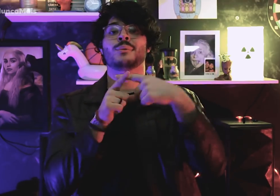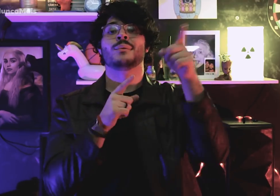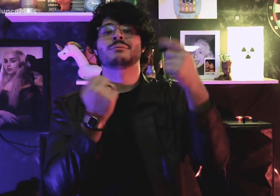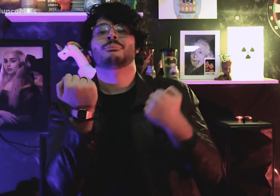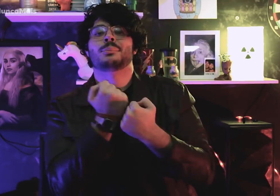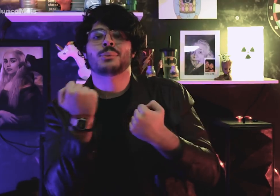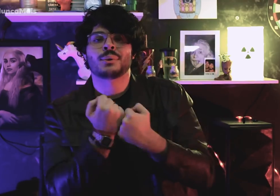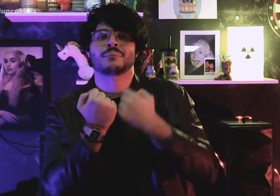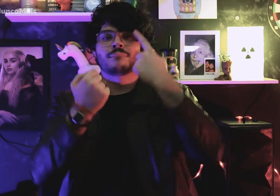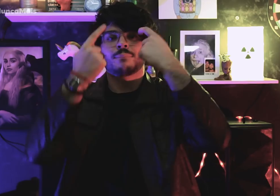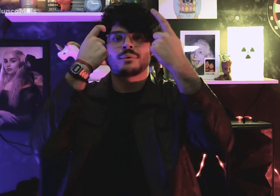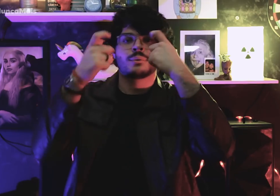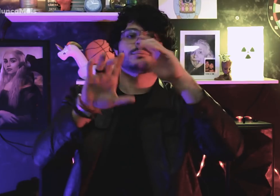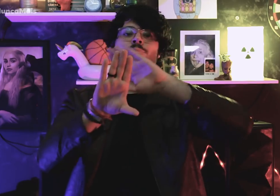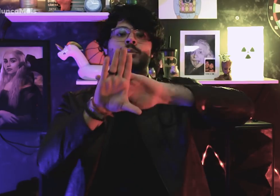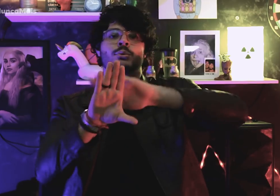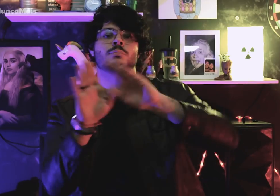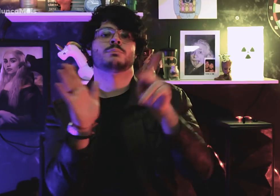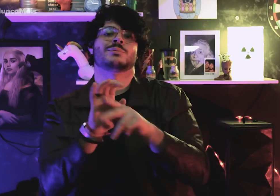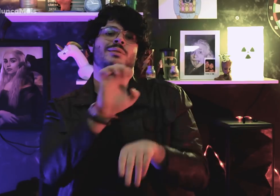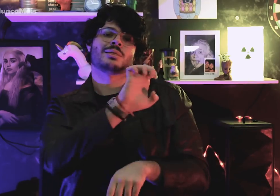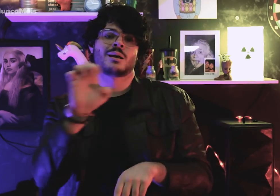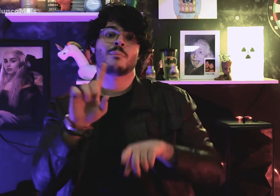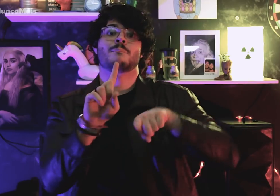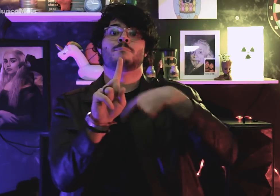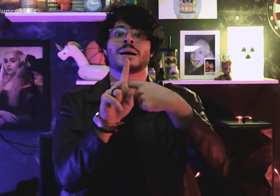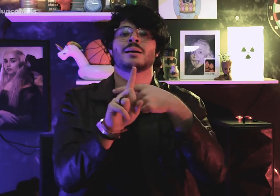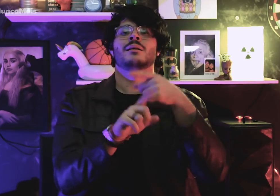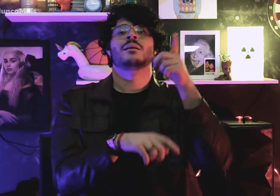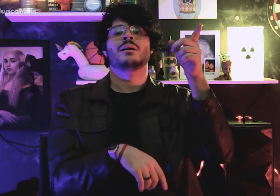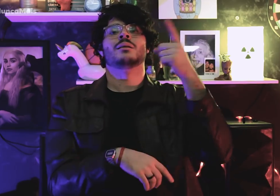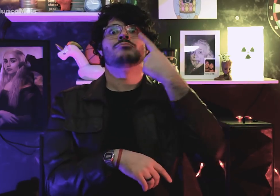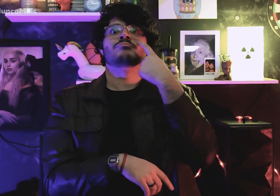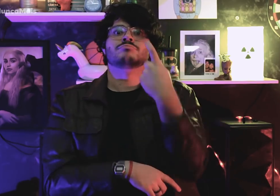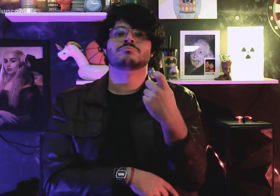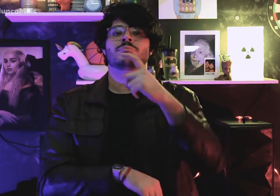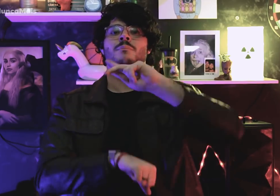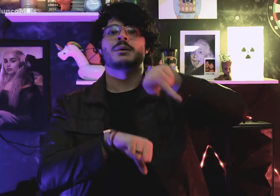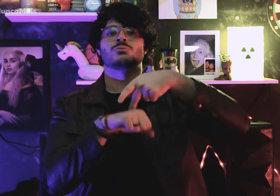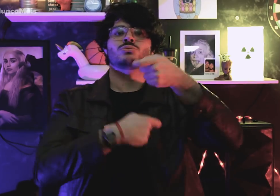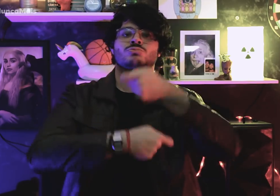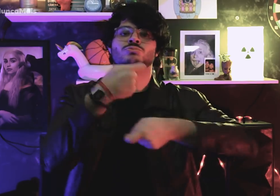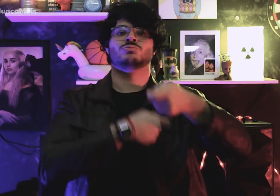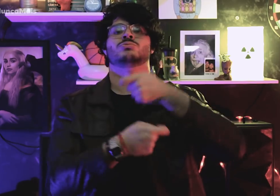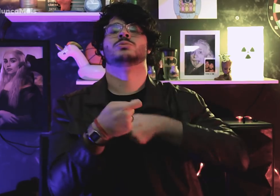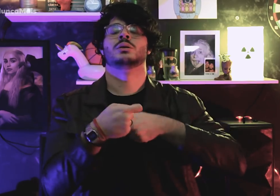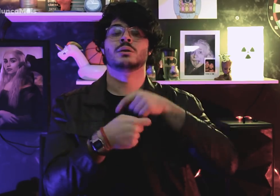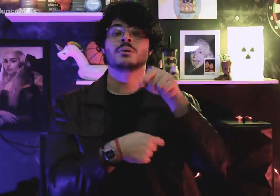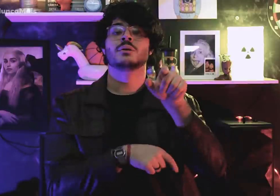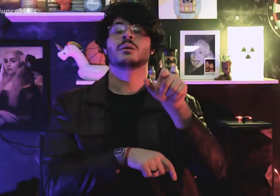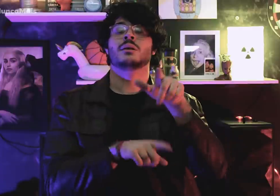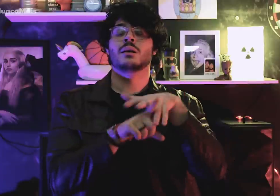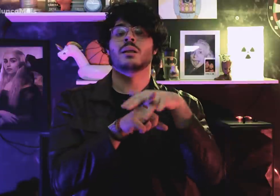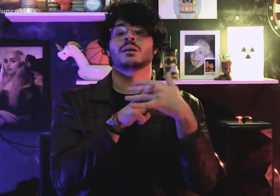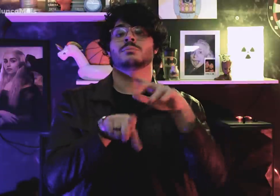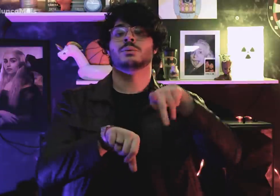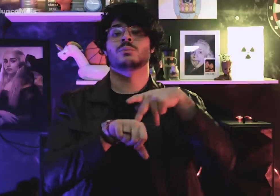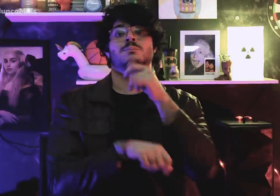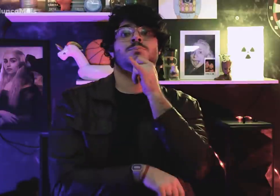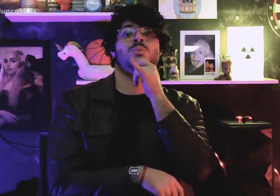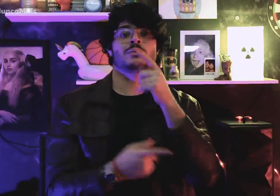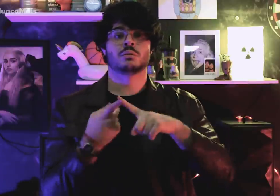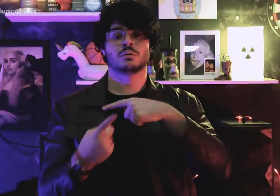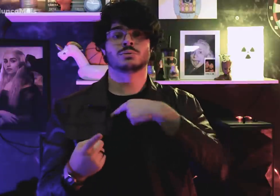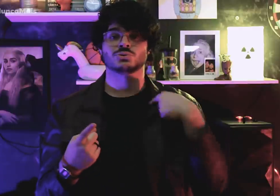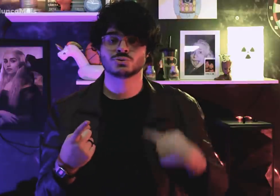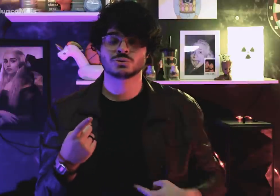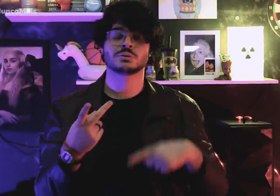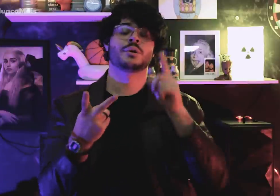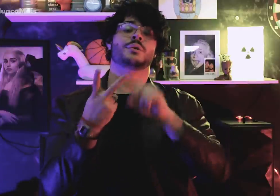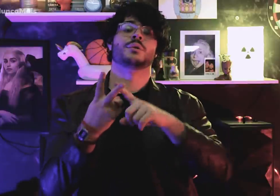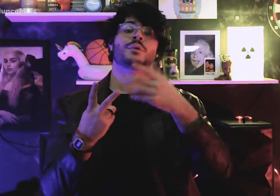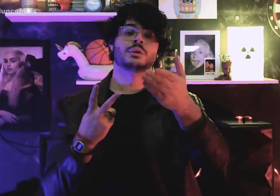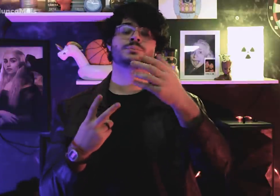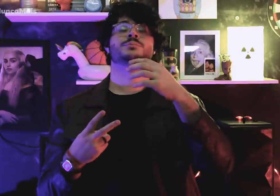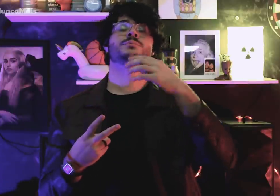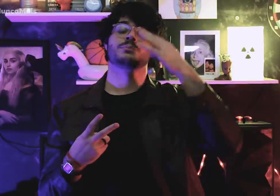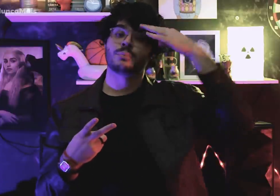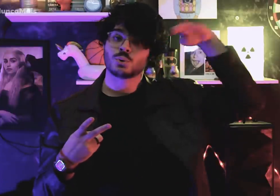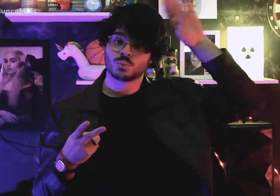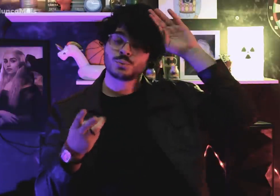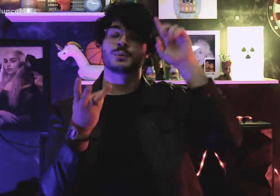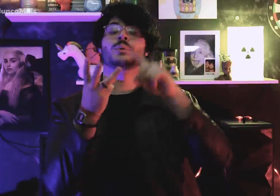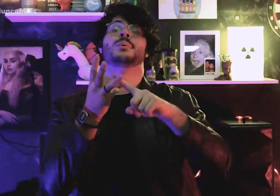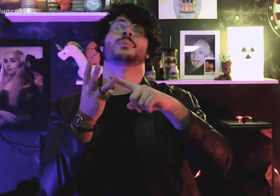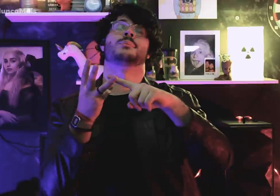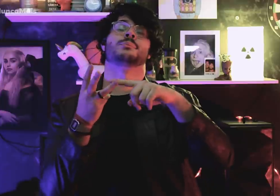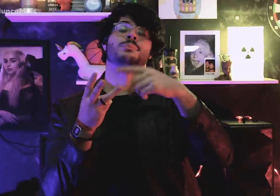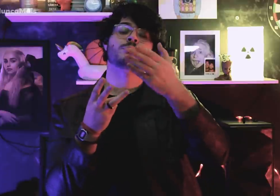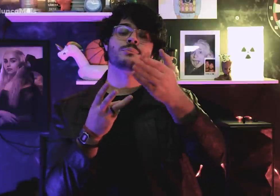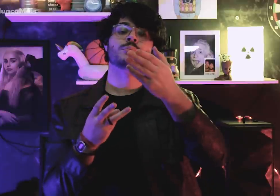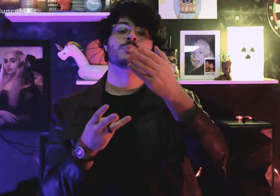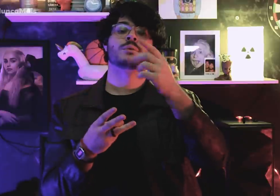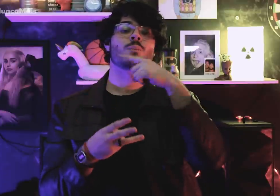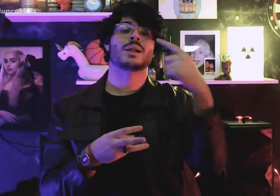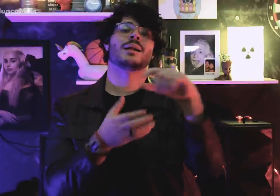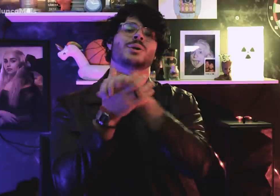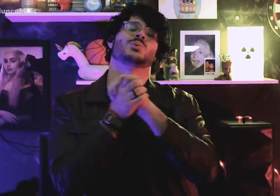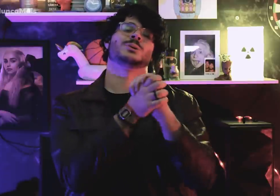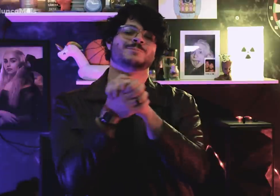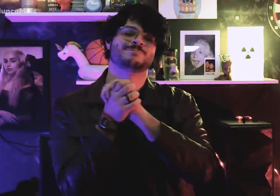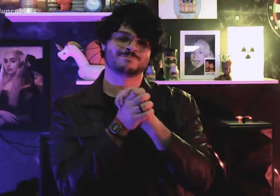because he defended the ideas of the left and interests economic conditions in China, Cuba and the USSR.